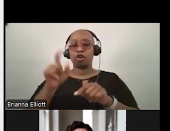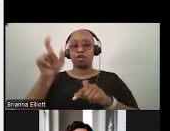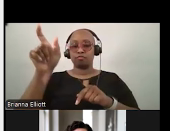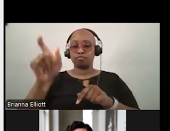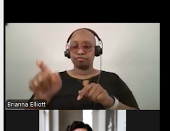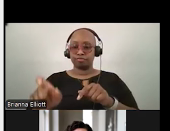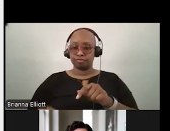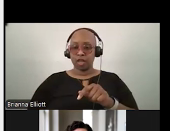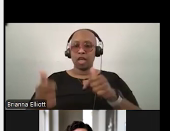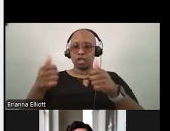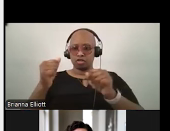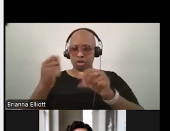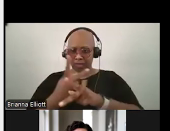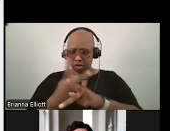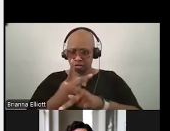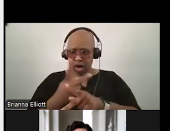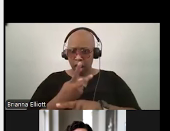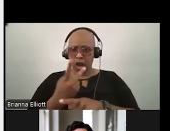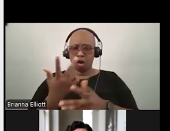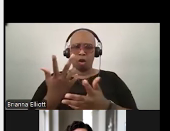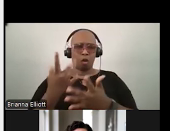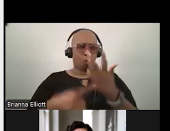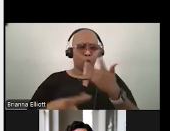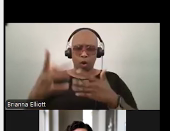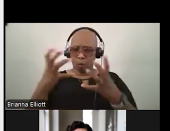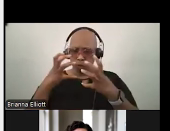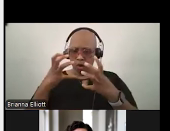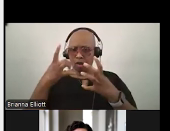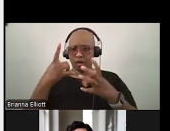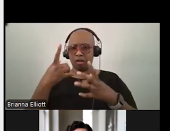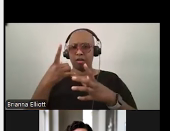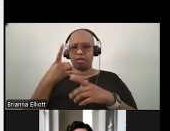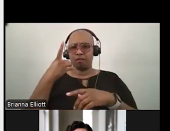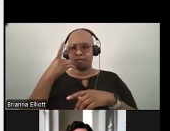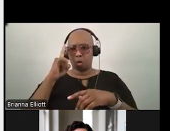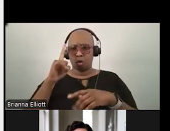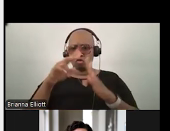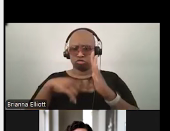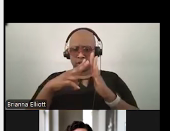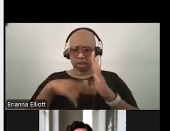figure out what it is that I want for my reading order based on how it sees it. But actually,